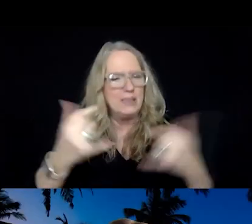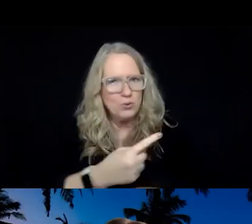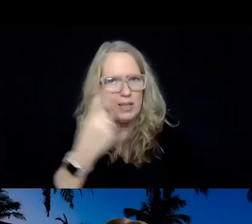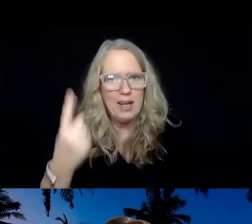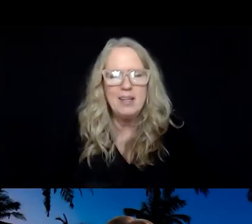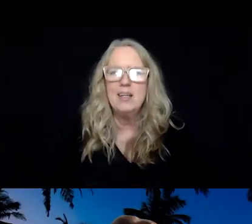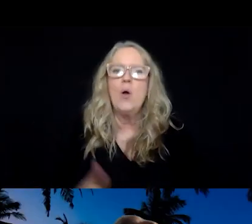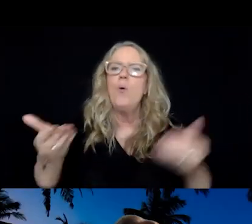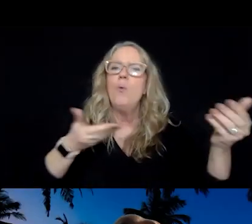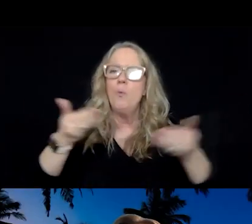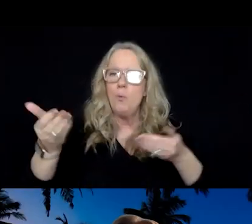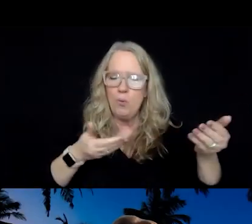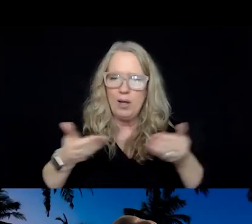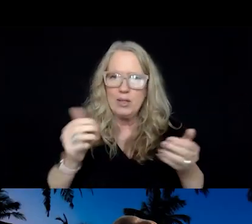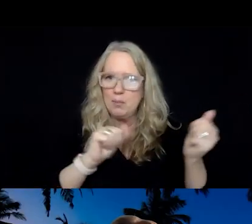WELCOME ALL. WHY DON'T YOU DROP IN THE